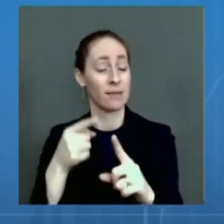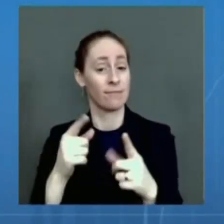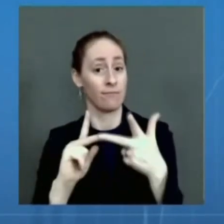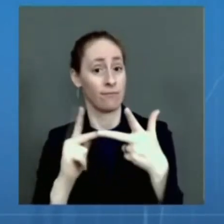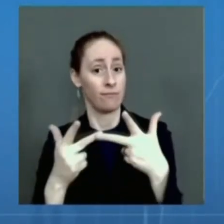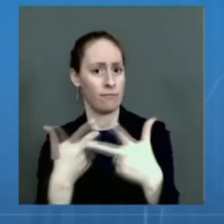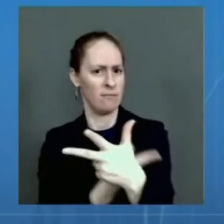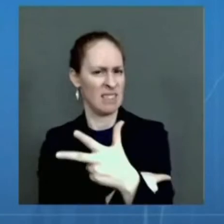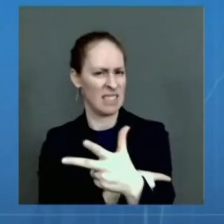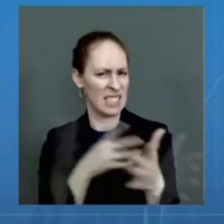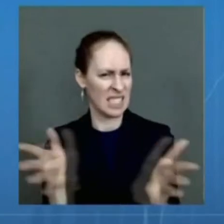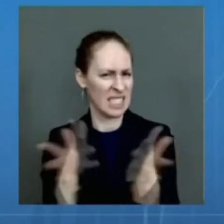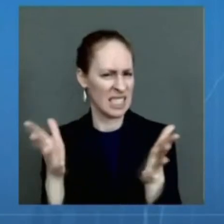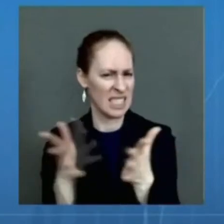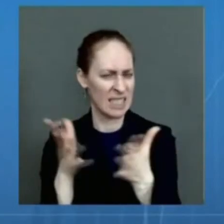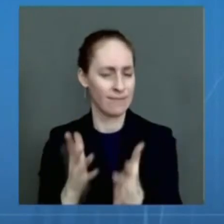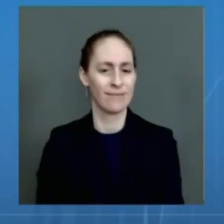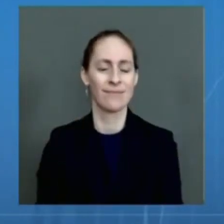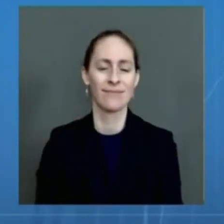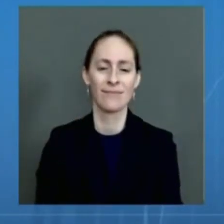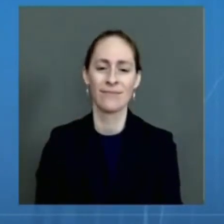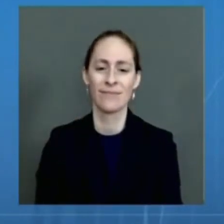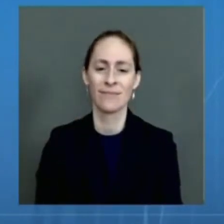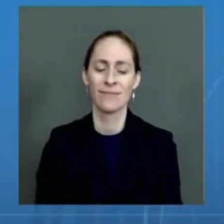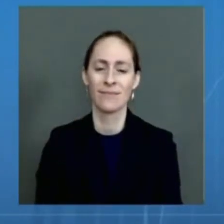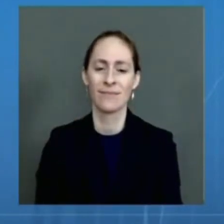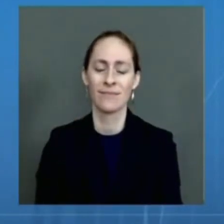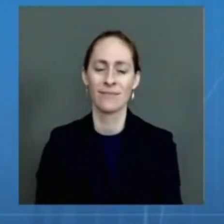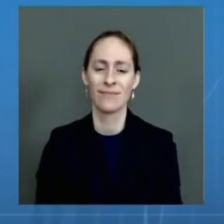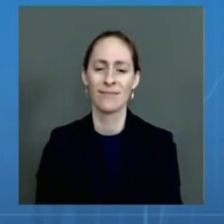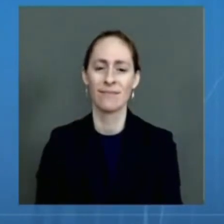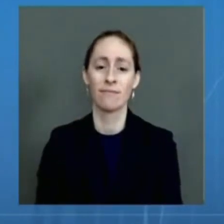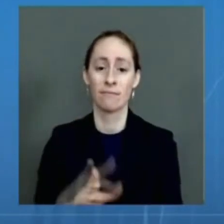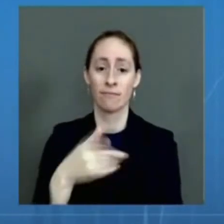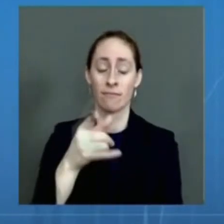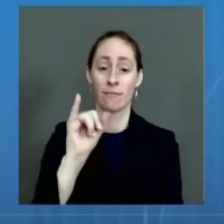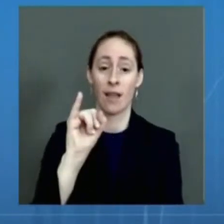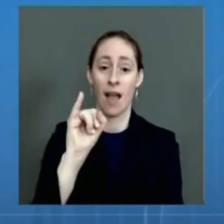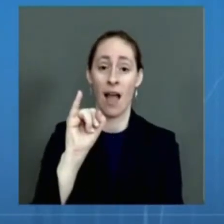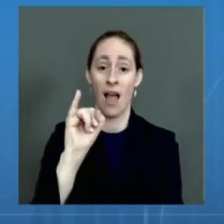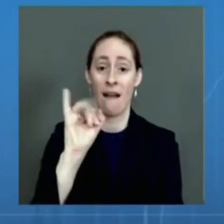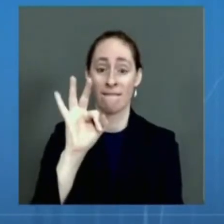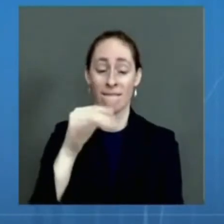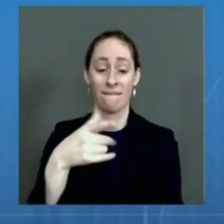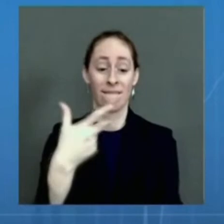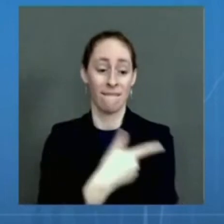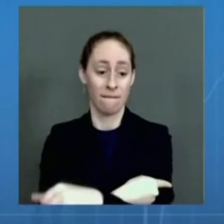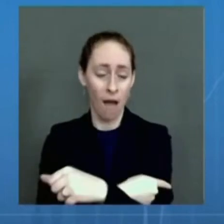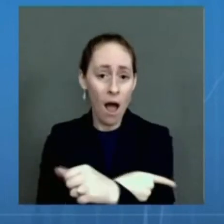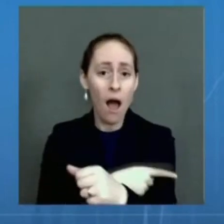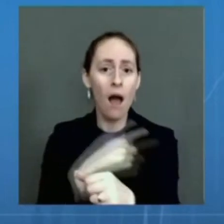ARE ELIGIBLE. IF YOU ARE VACCINATED YOU COULD TEST POSITIVE.